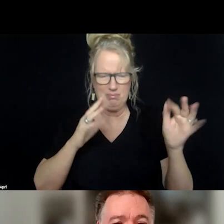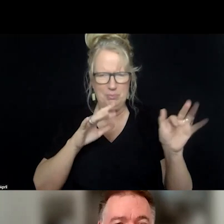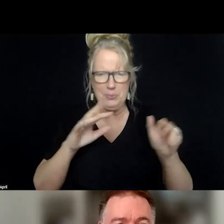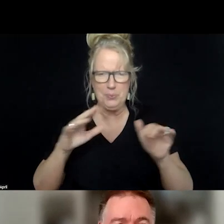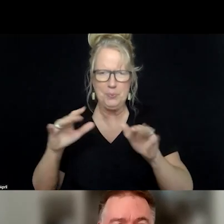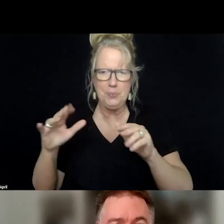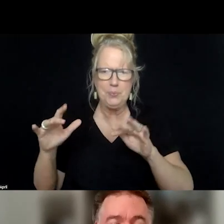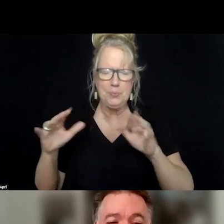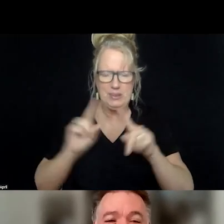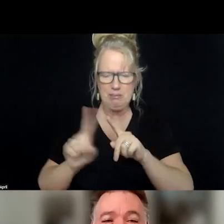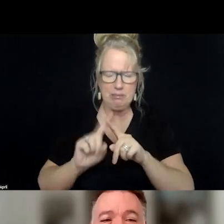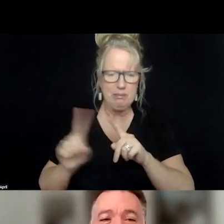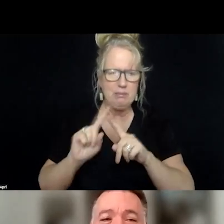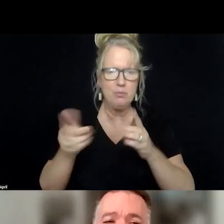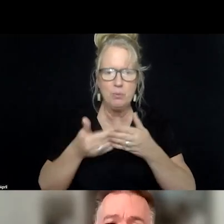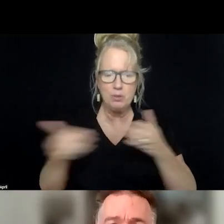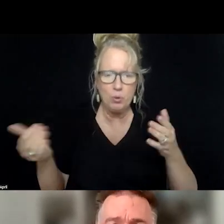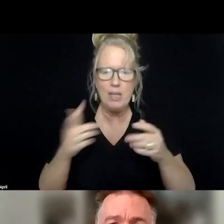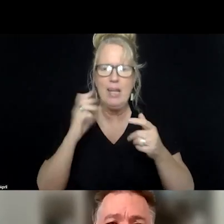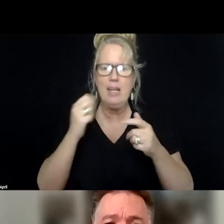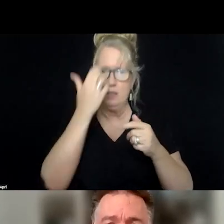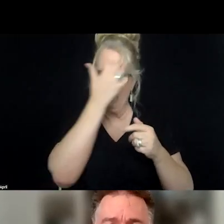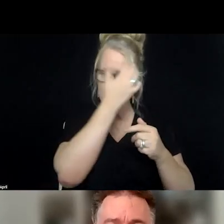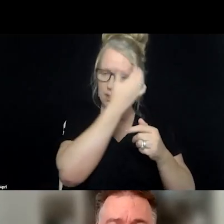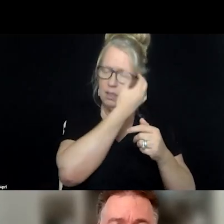OTHER RESOURCES AND CREATING THIS ONLINE AND INTERACTIVE VERSION